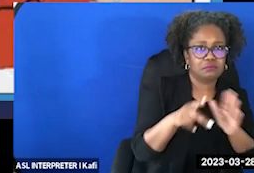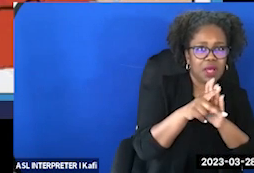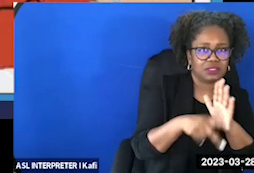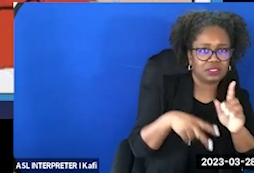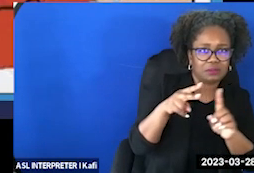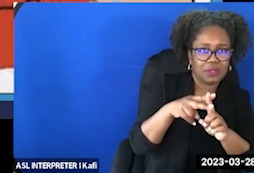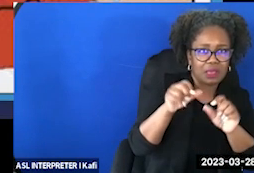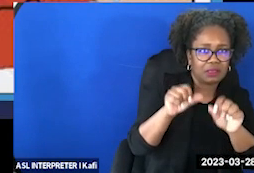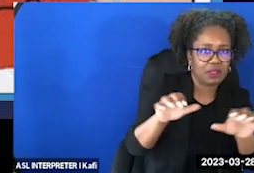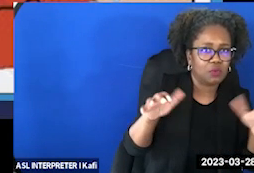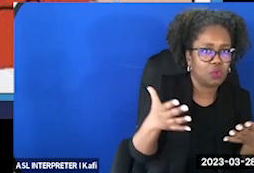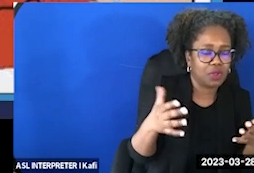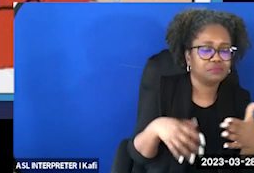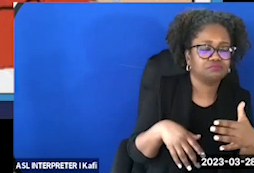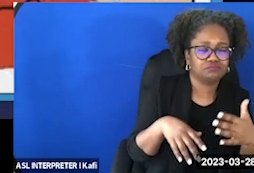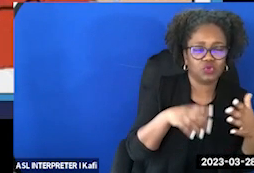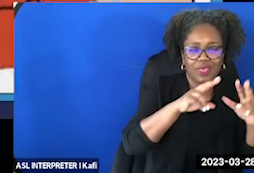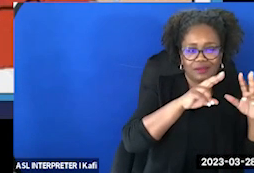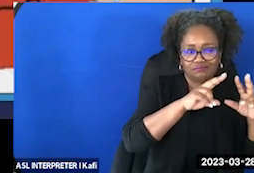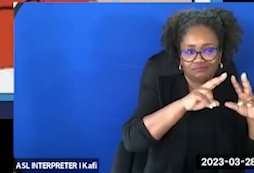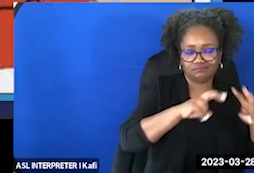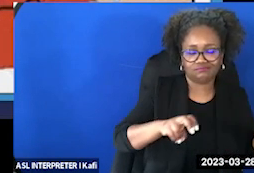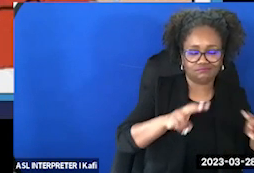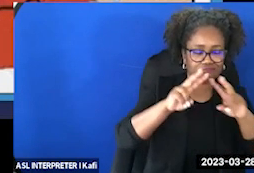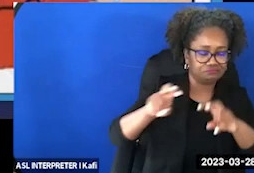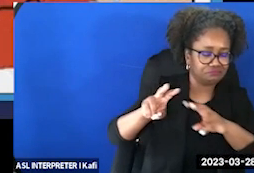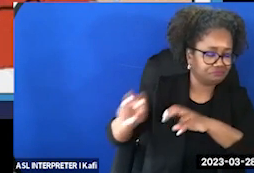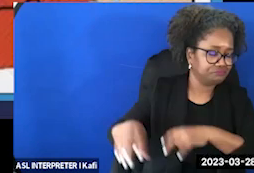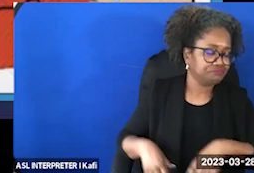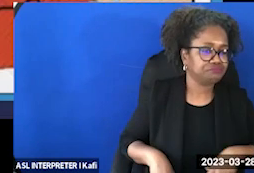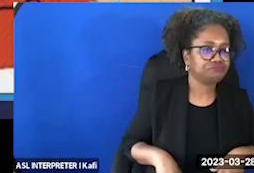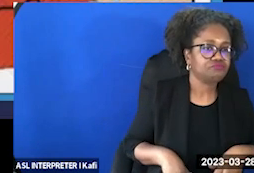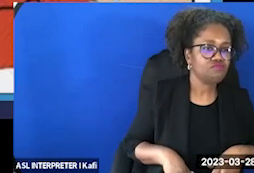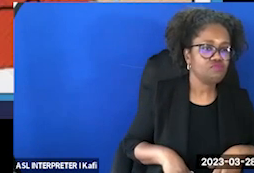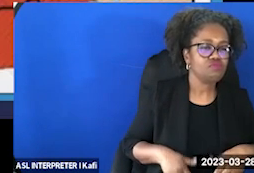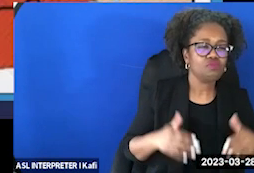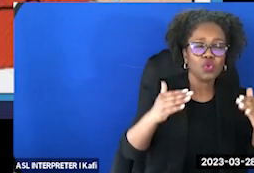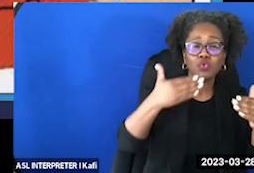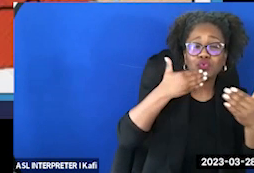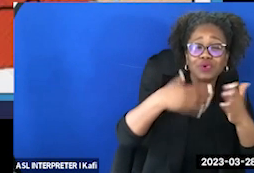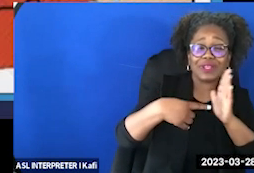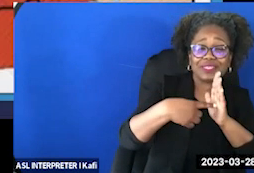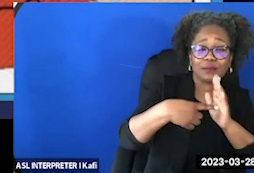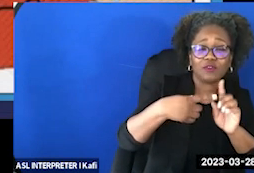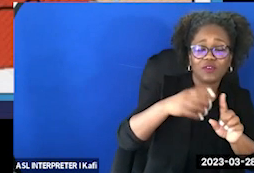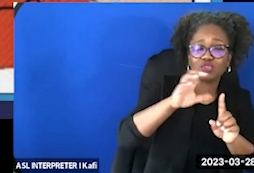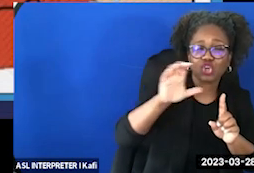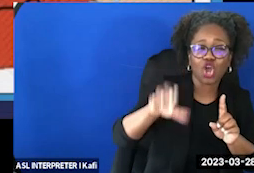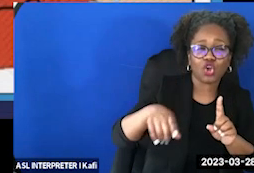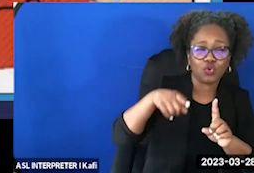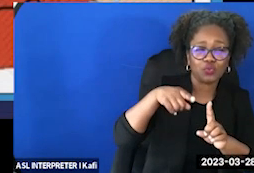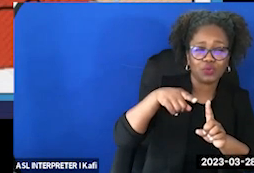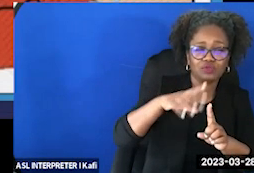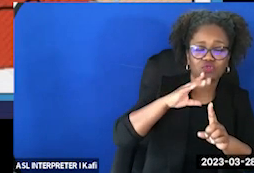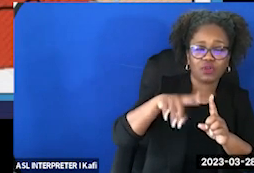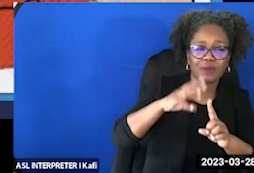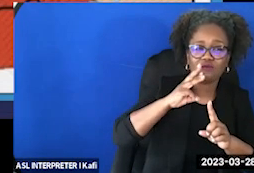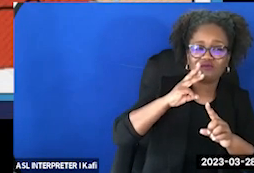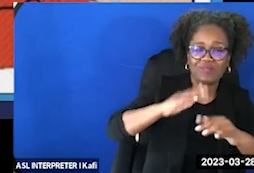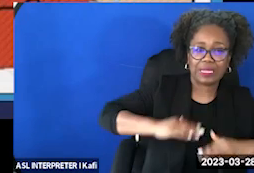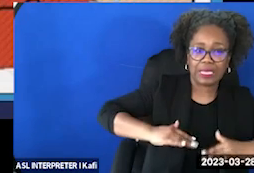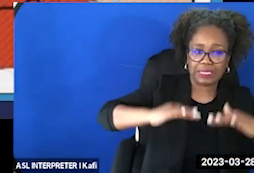Debbie Stine, Science & Technology Policy Academy: So this is an example that I think is a really good one. This is from Chicago, and it's way to Funny. And again, this right to my thing about flooding being in the center of the country